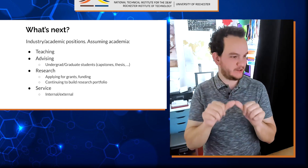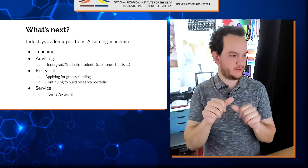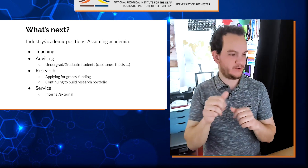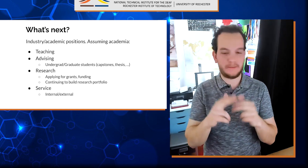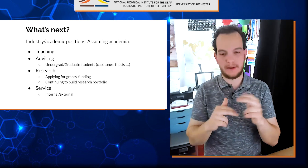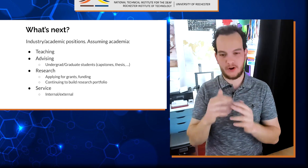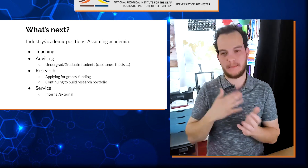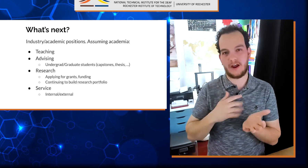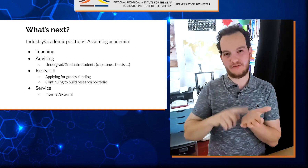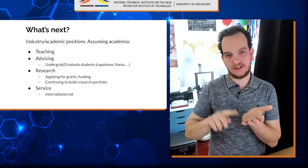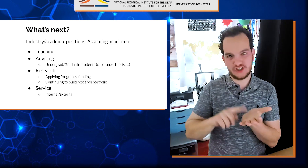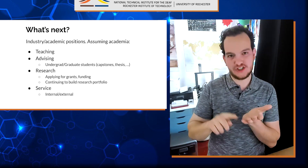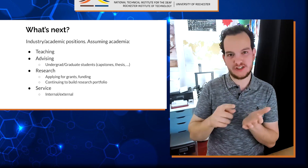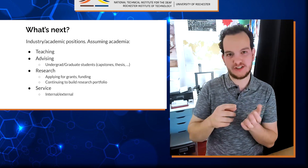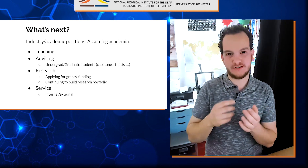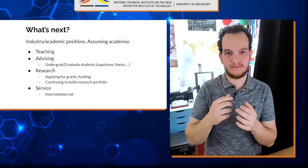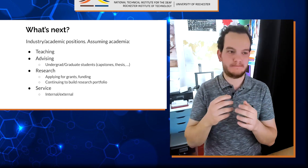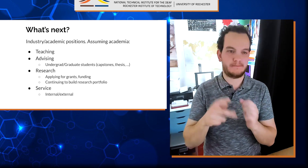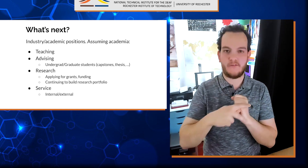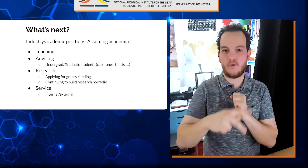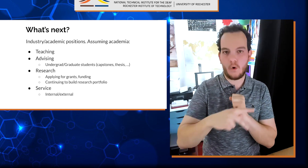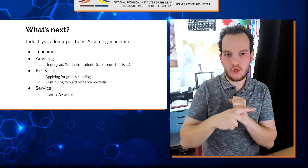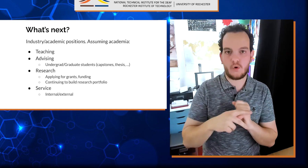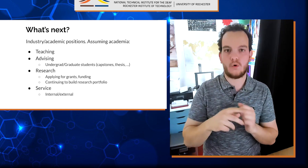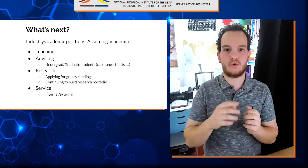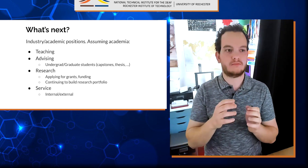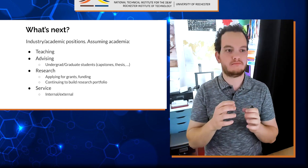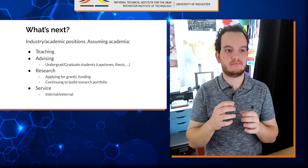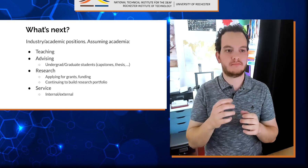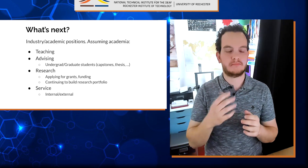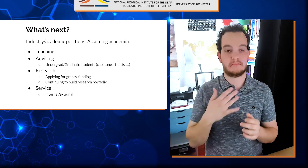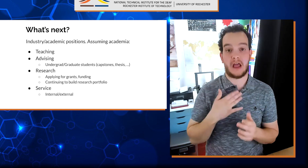And then I'll also continue building my research portfolio.